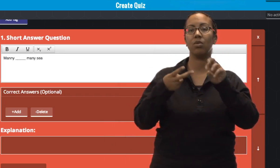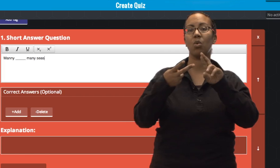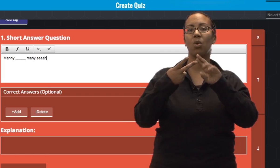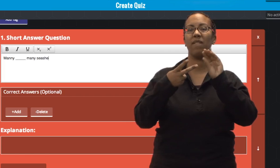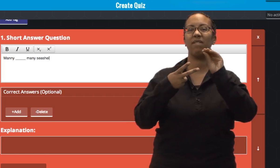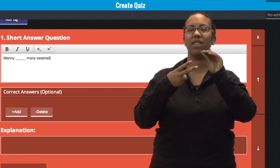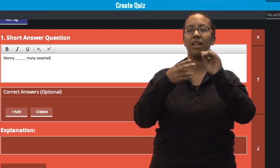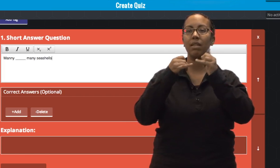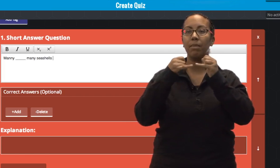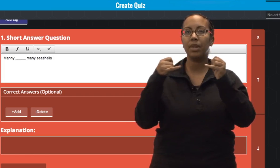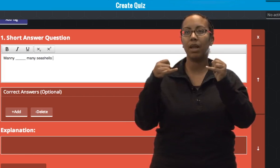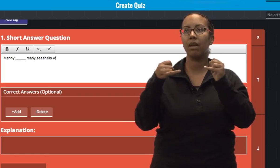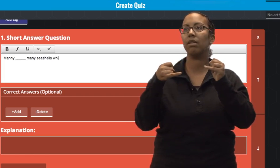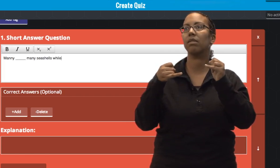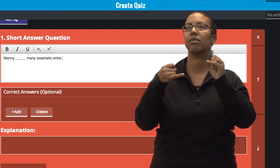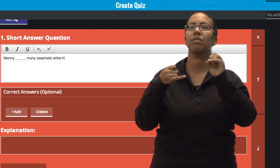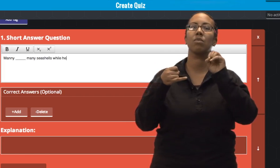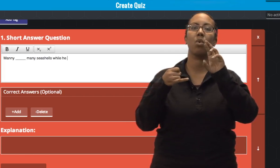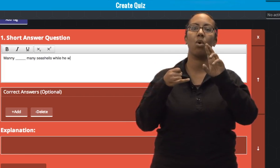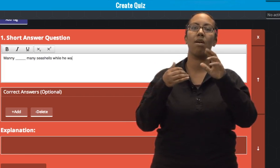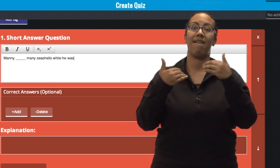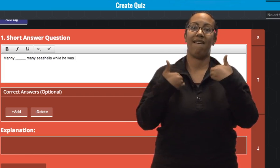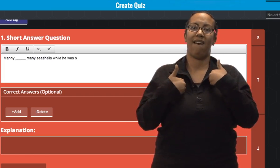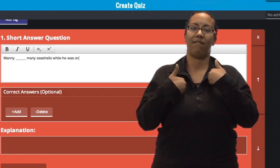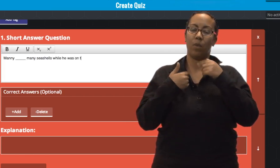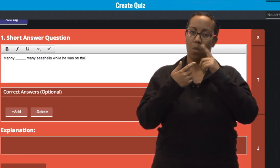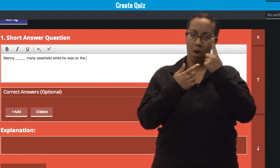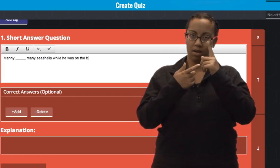to be a closed question, or a fixed number line.